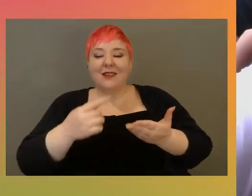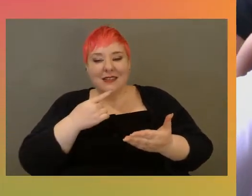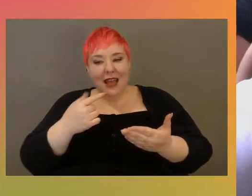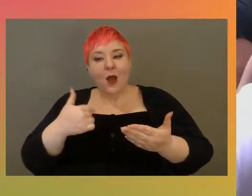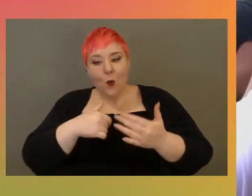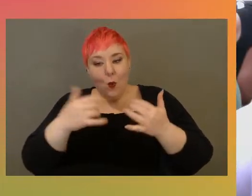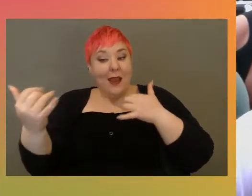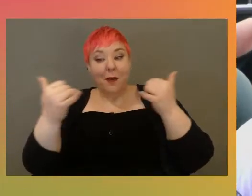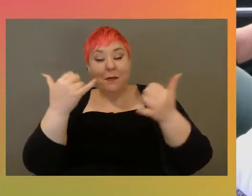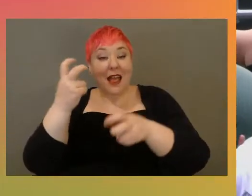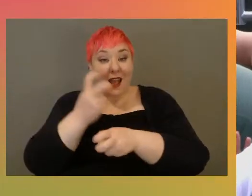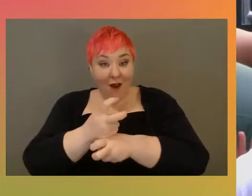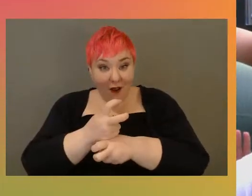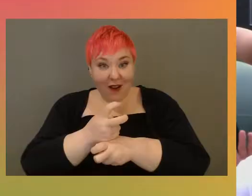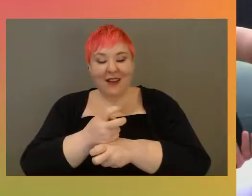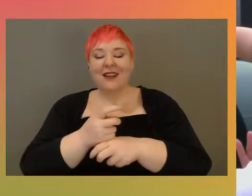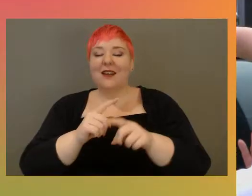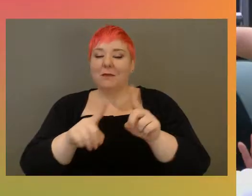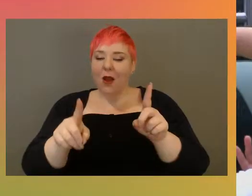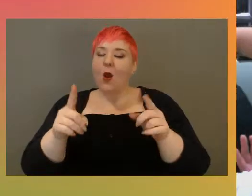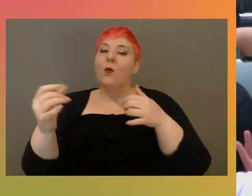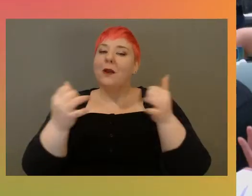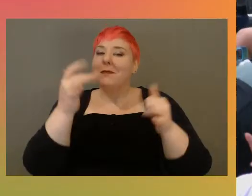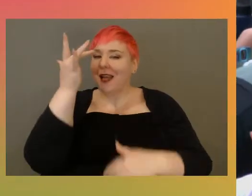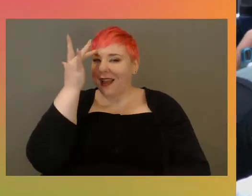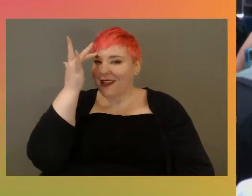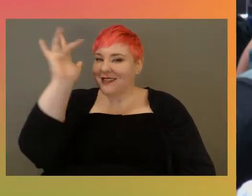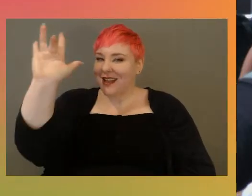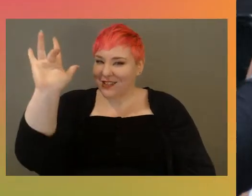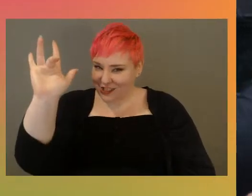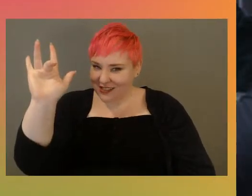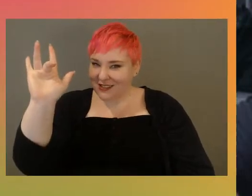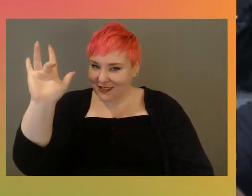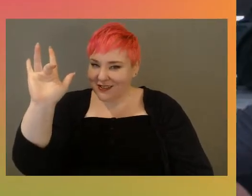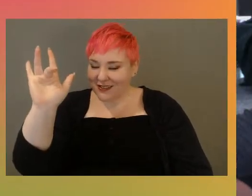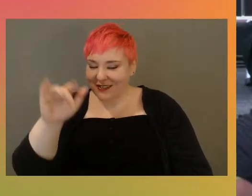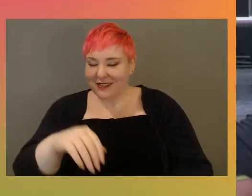DON'T SUCK YOUR BREATH.